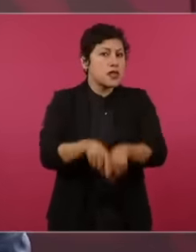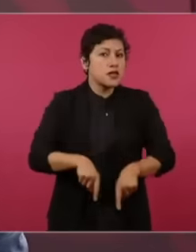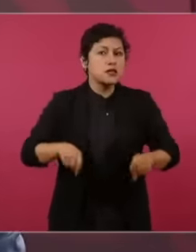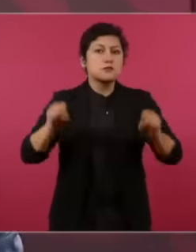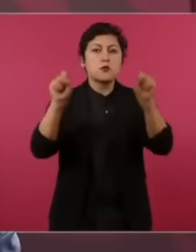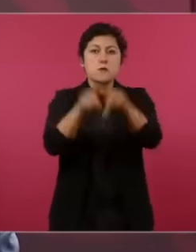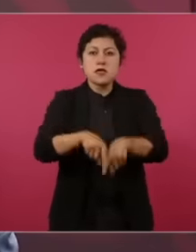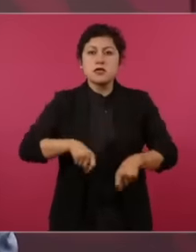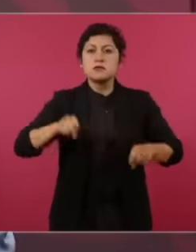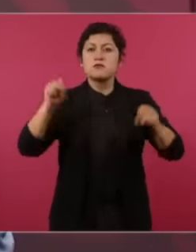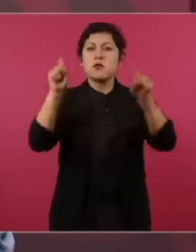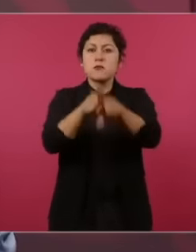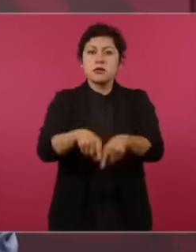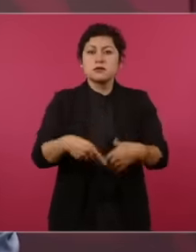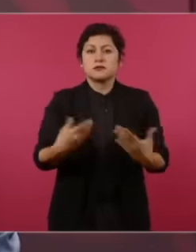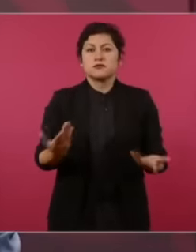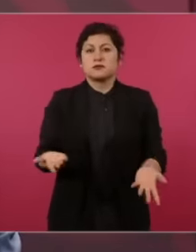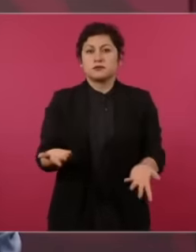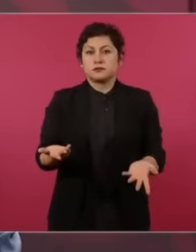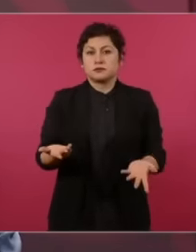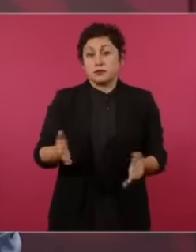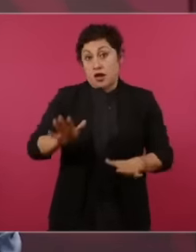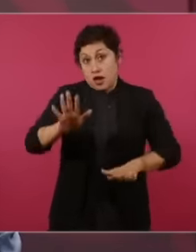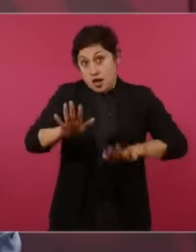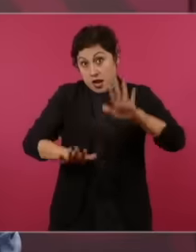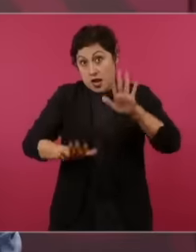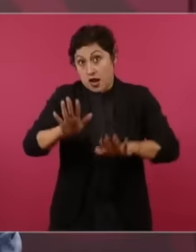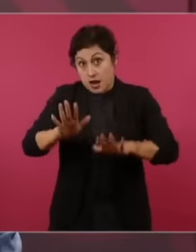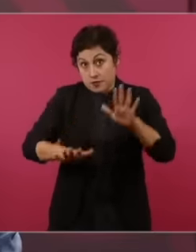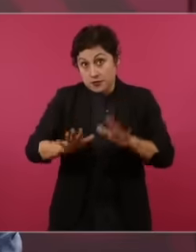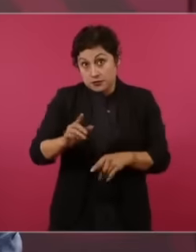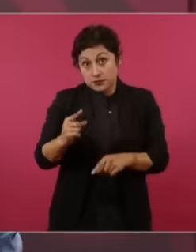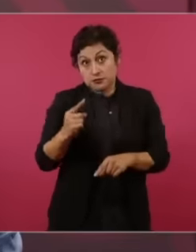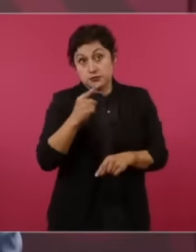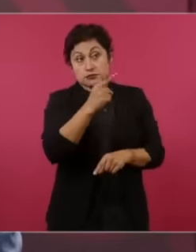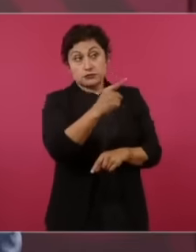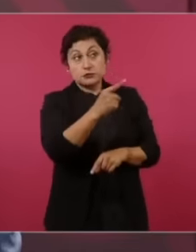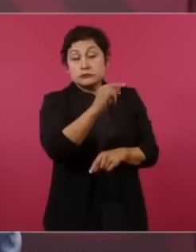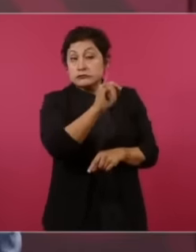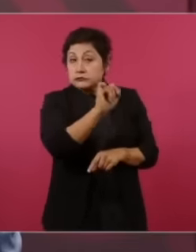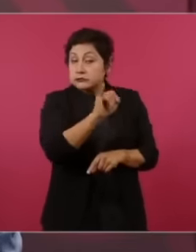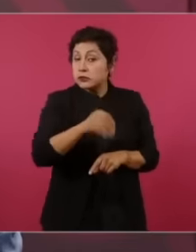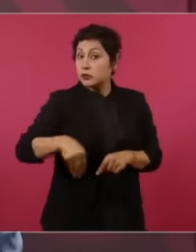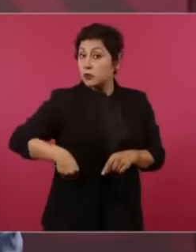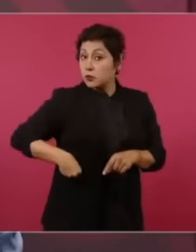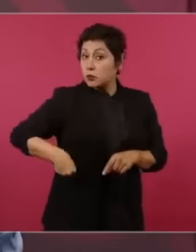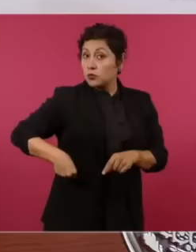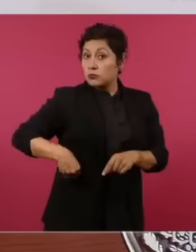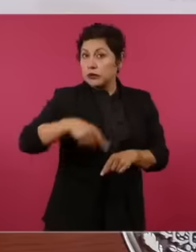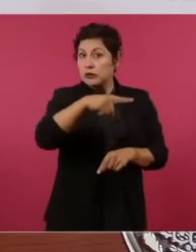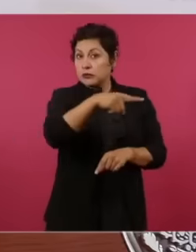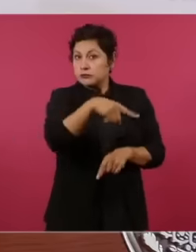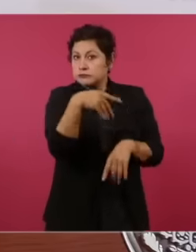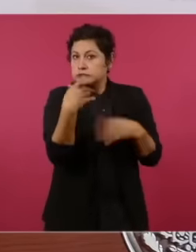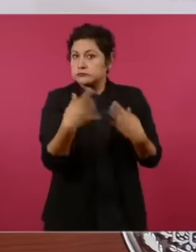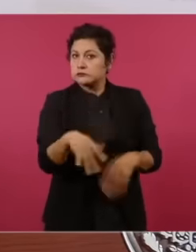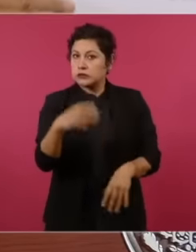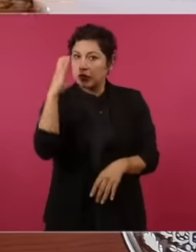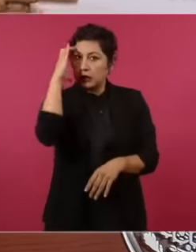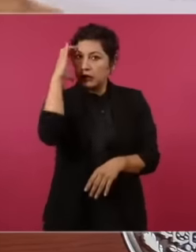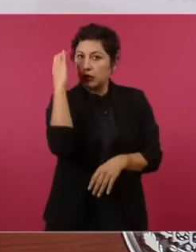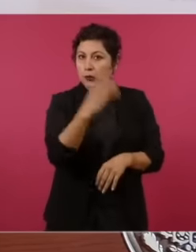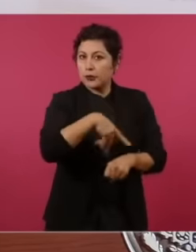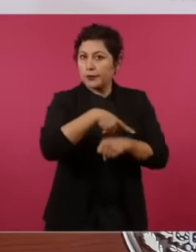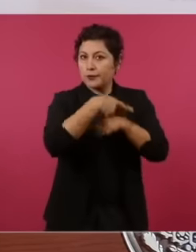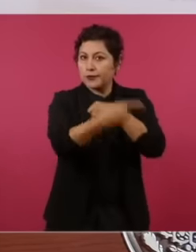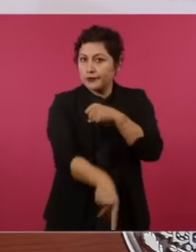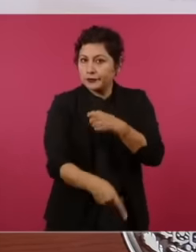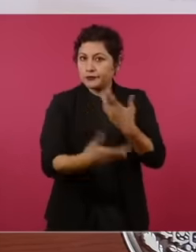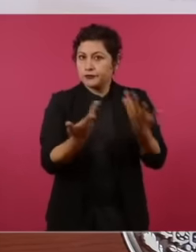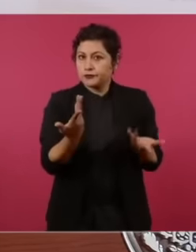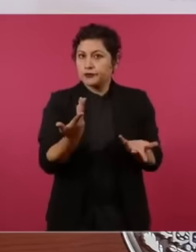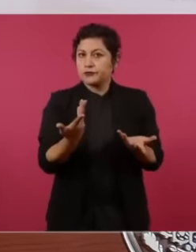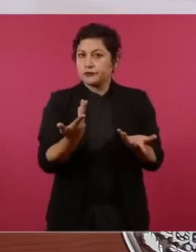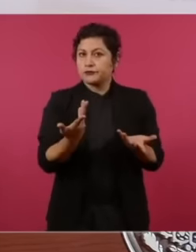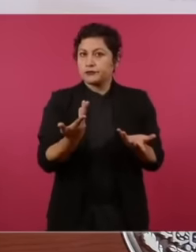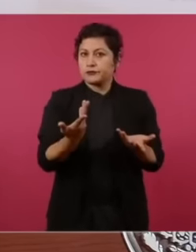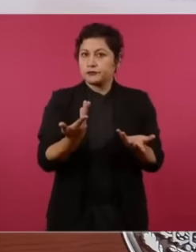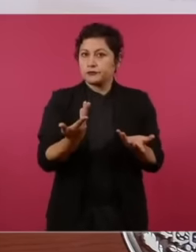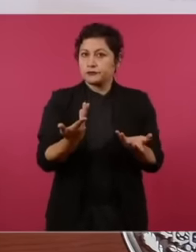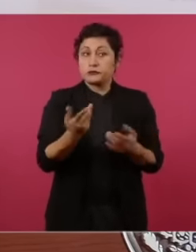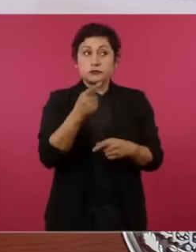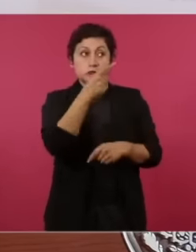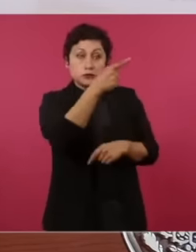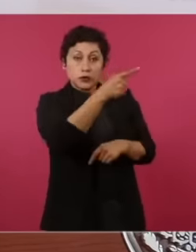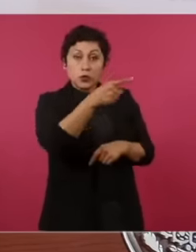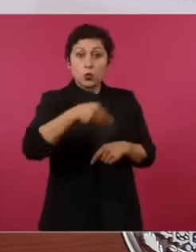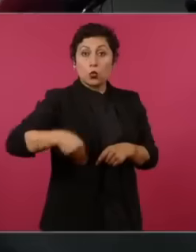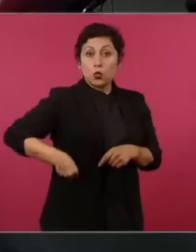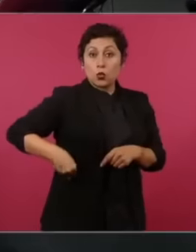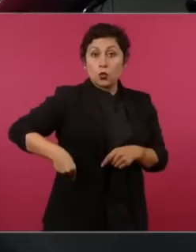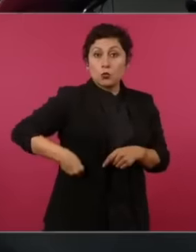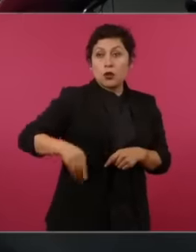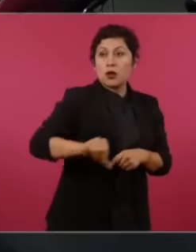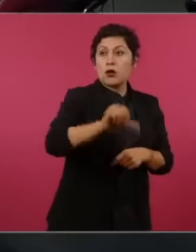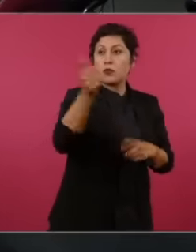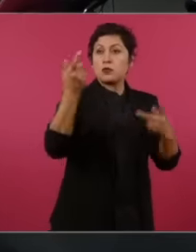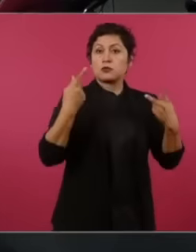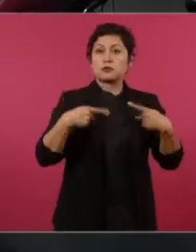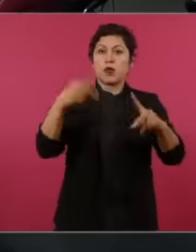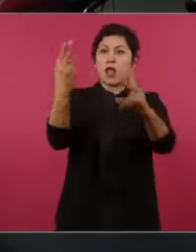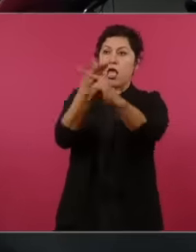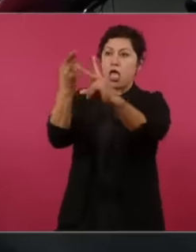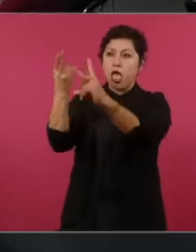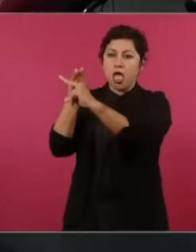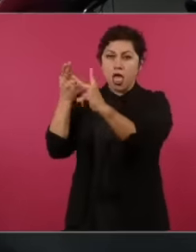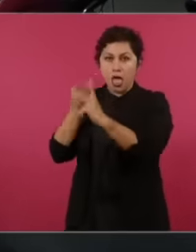dangerous criminals who have eliminated people who have caused